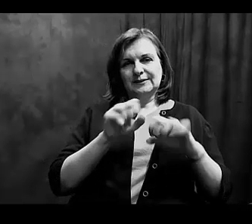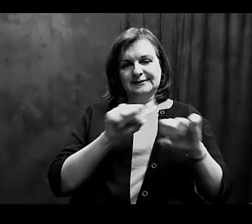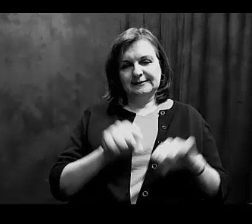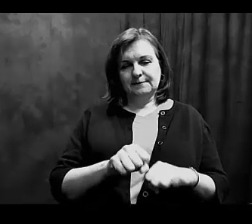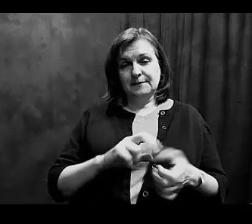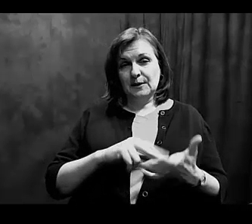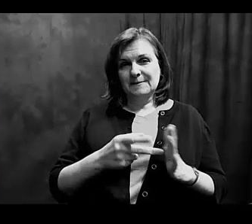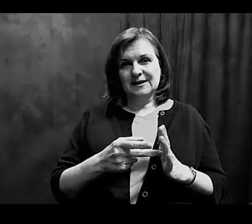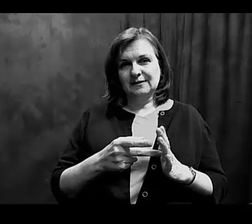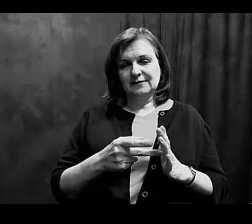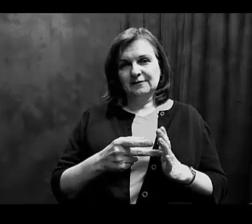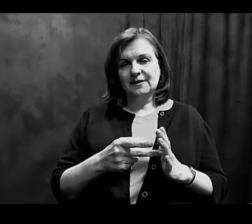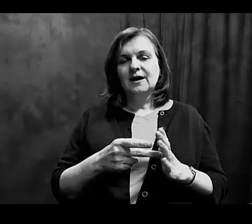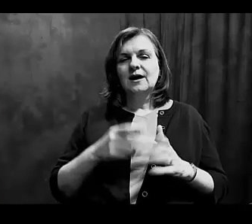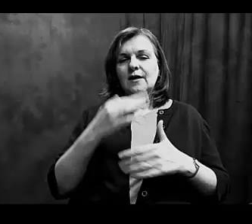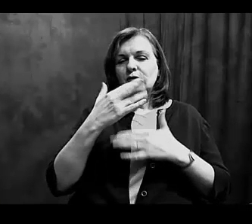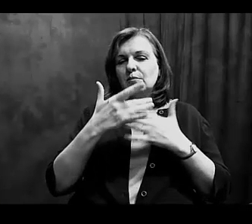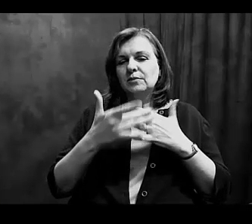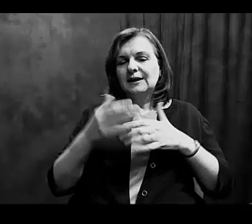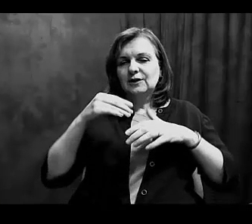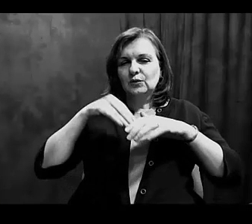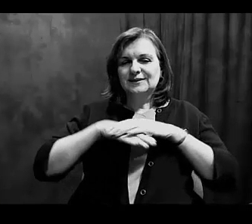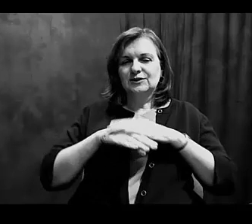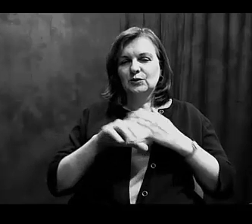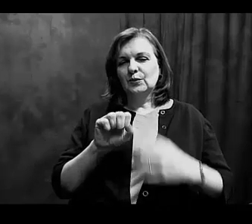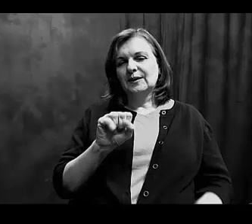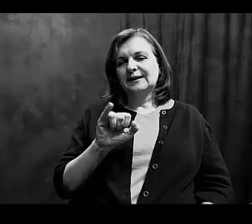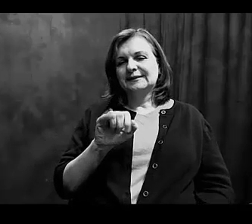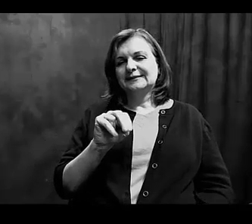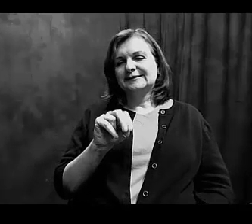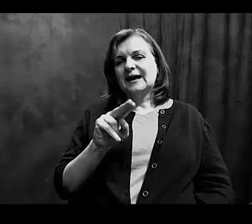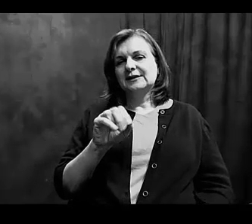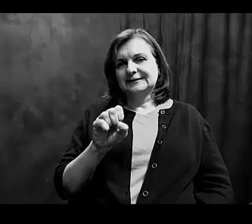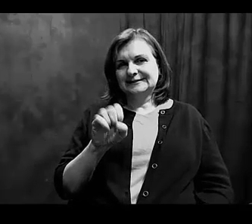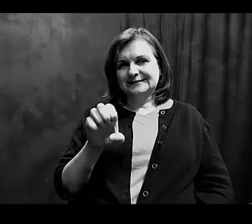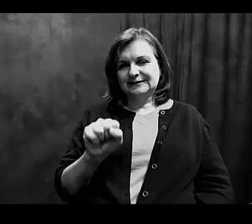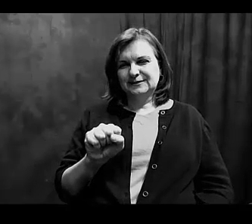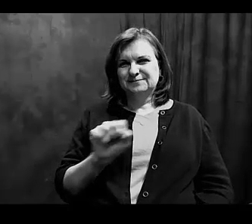it essentially means that the blood is drained into something known as sinuses. So these